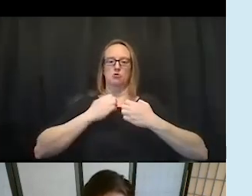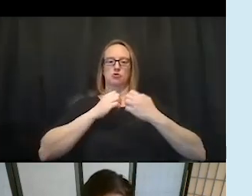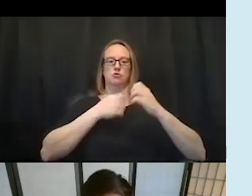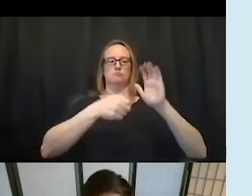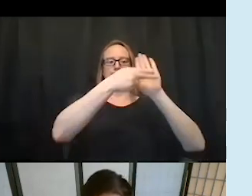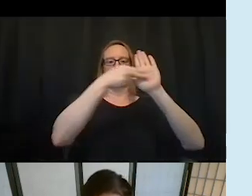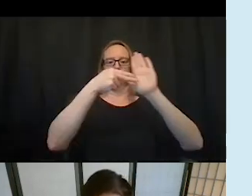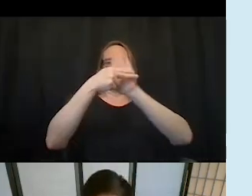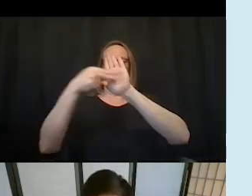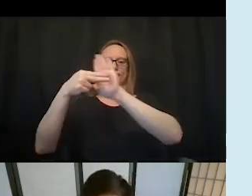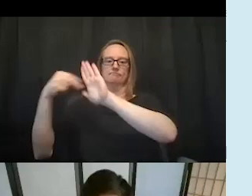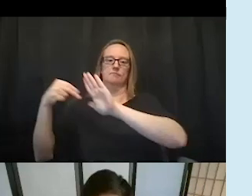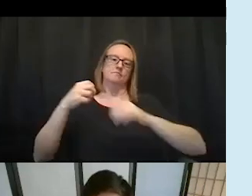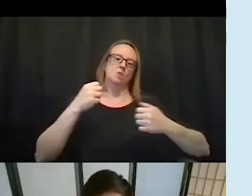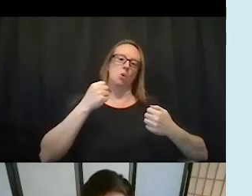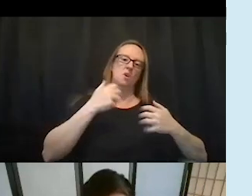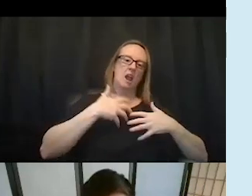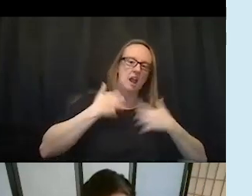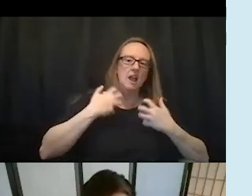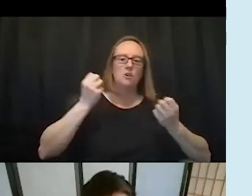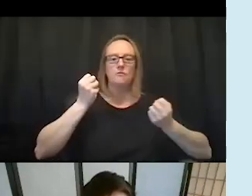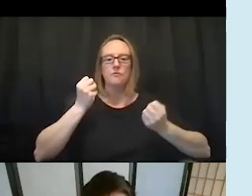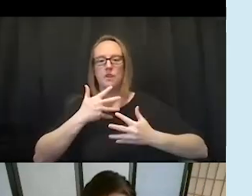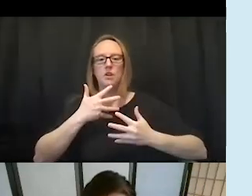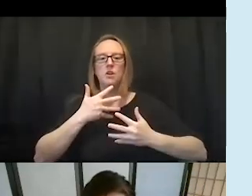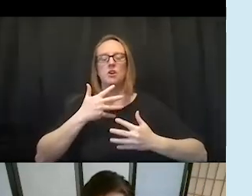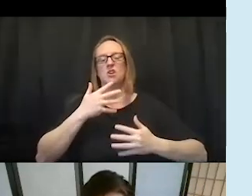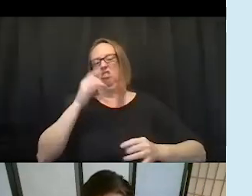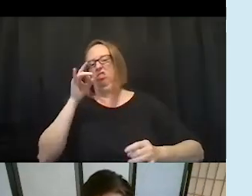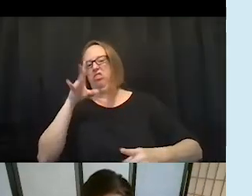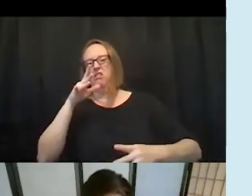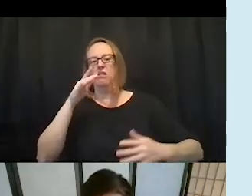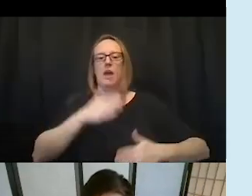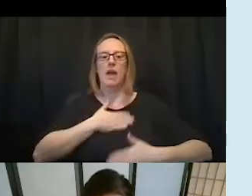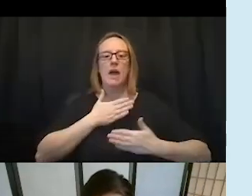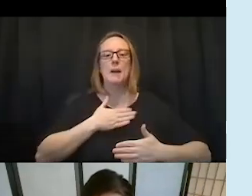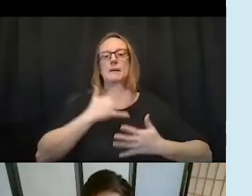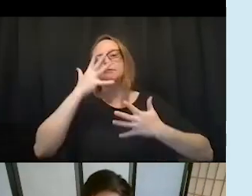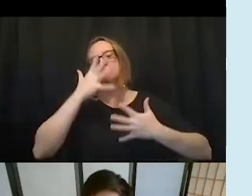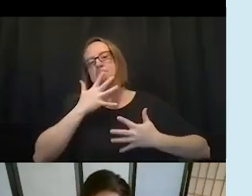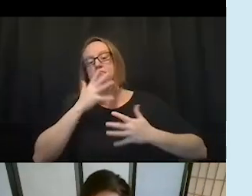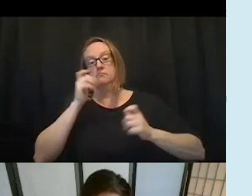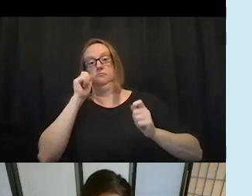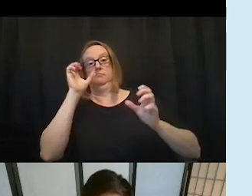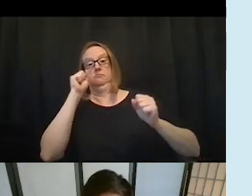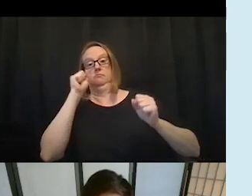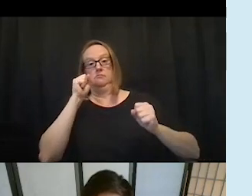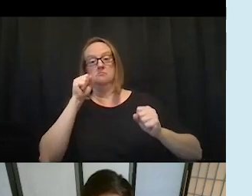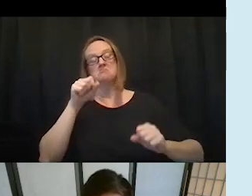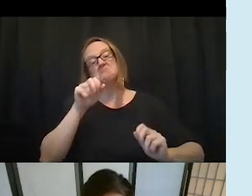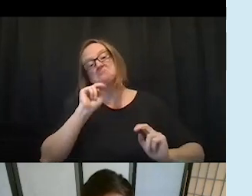happiness, sadness, surprise, neutral, anxiety, love, depression, contempt, pride, shame, envy